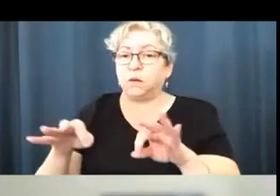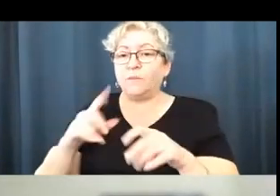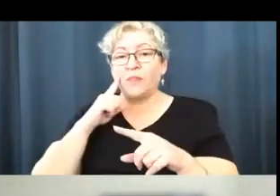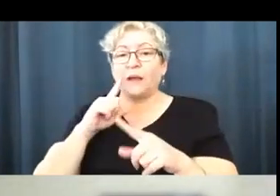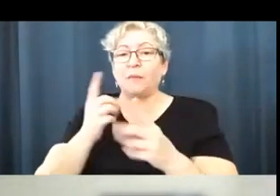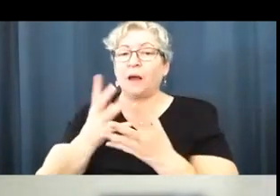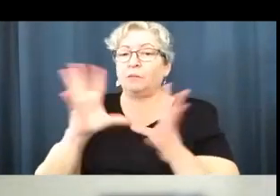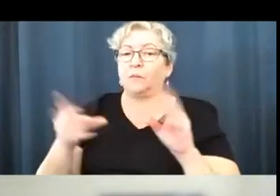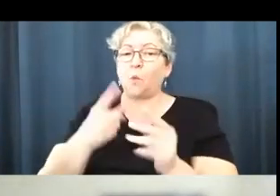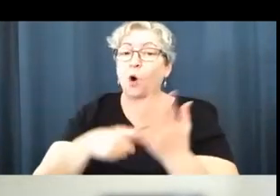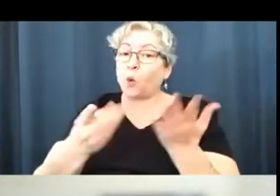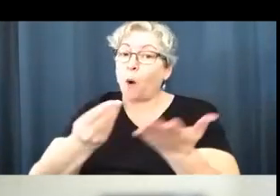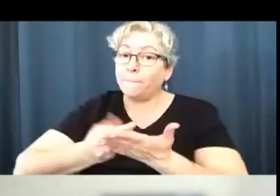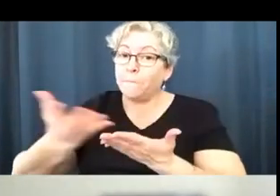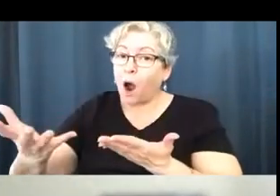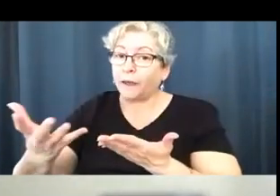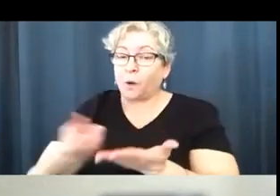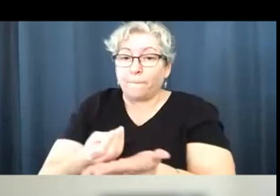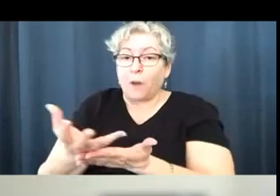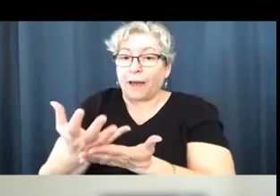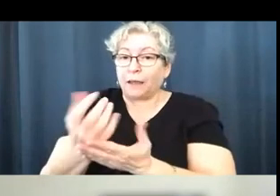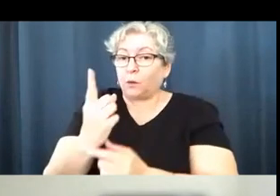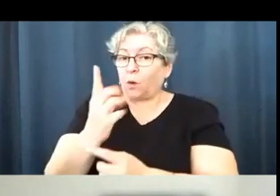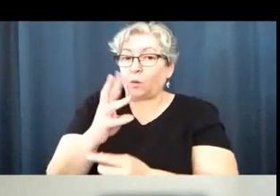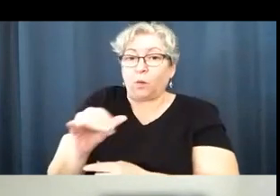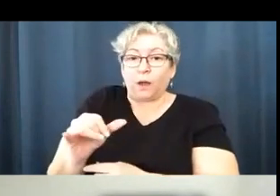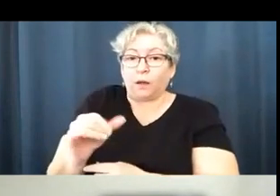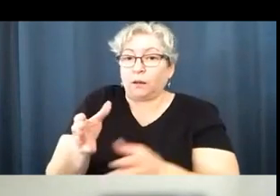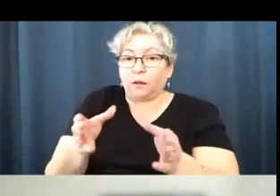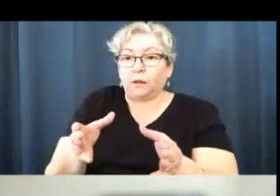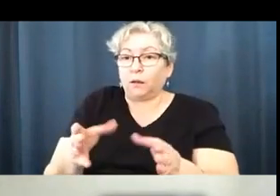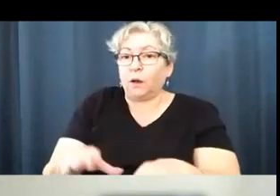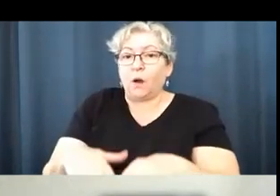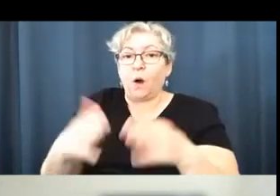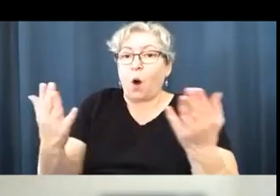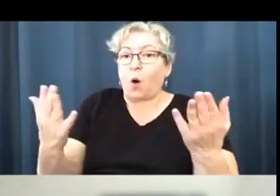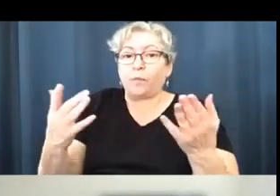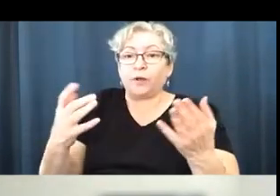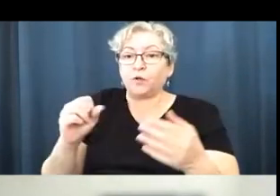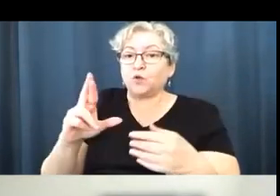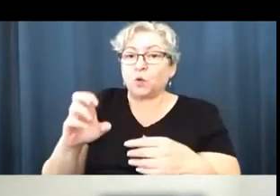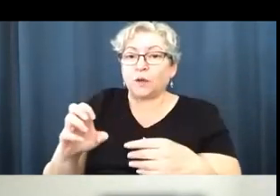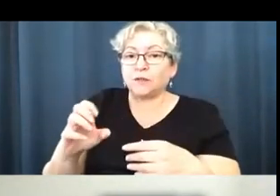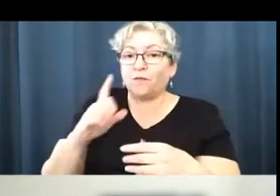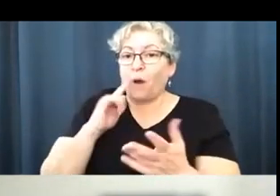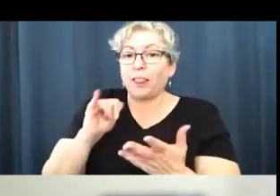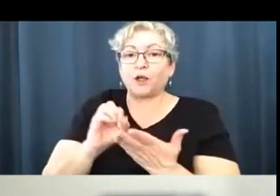or procuring in one way and even open source or free software, that's procurement as well. Some things you can go through,